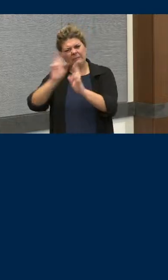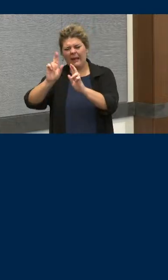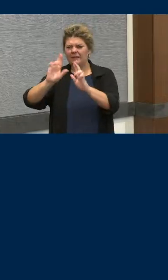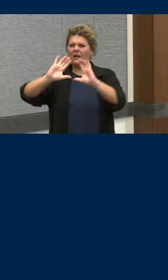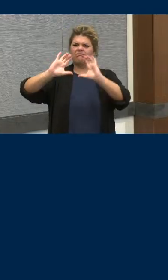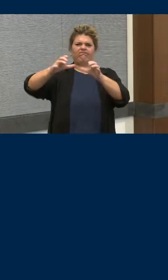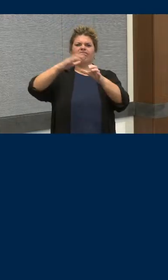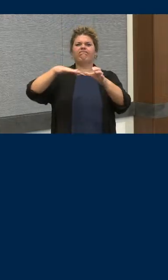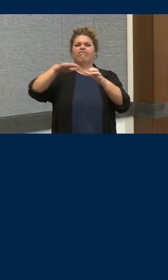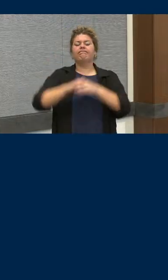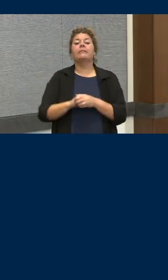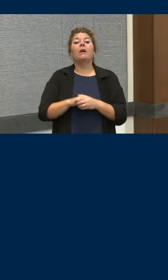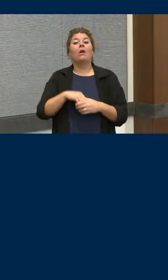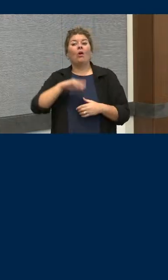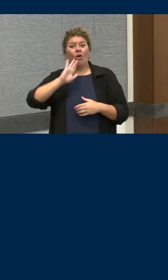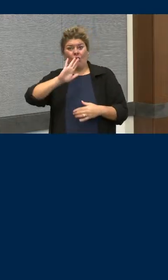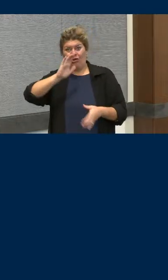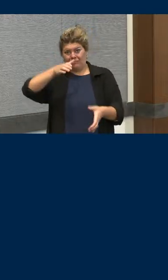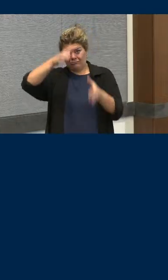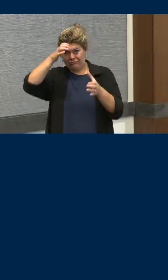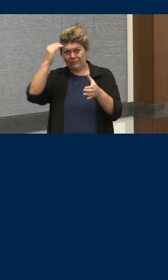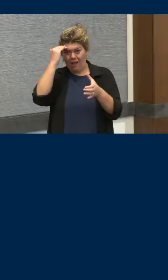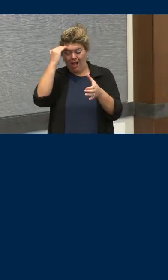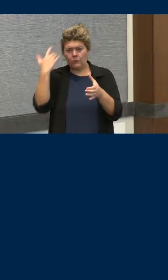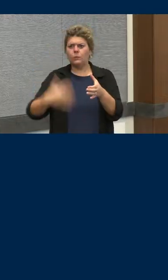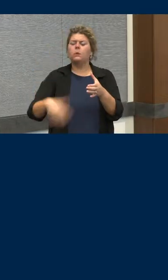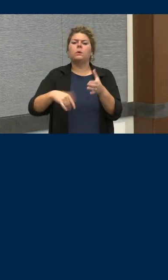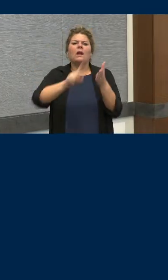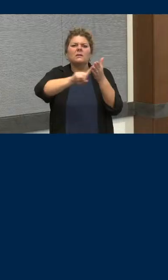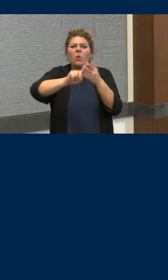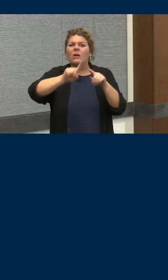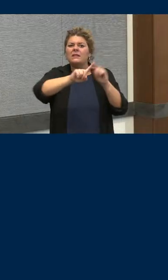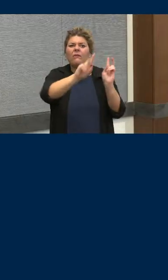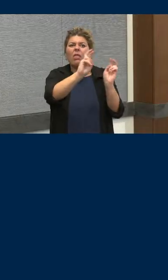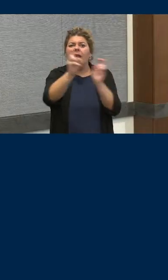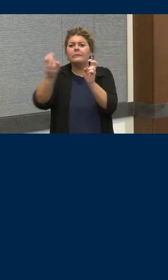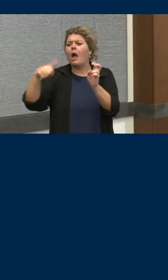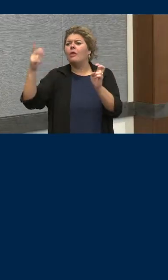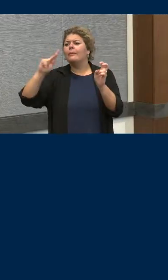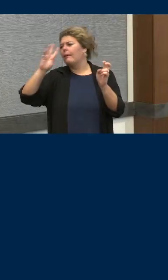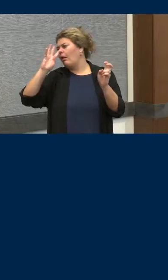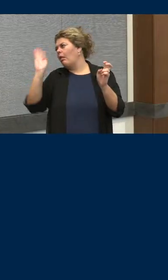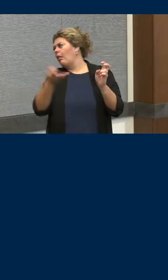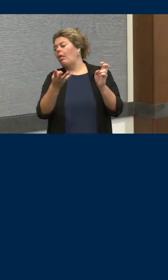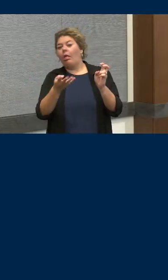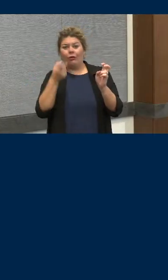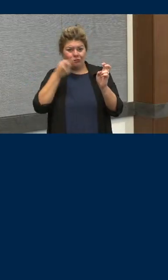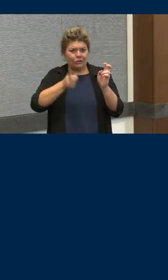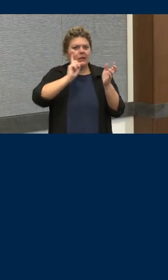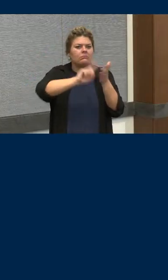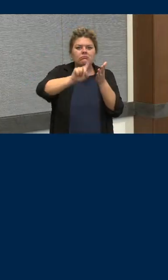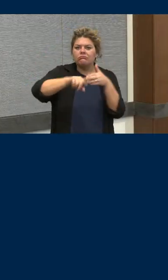explored themes that others overlooked: she wrote about America when